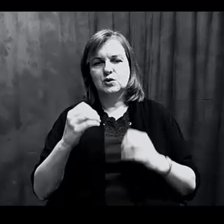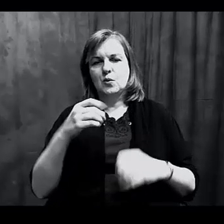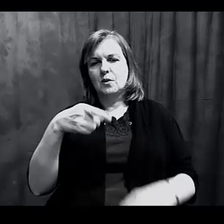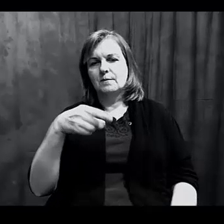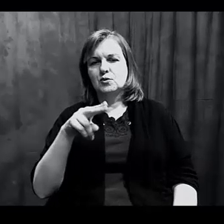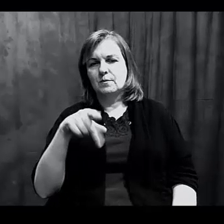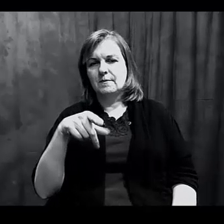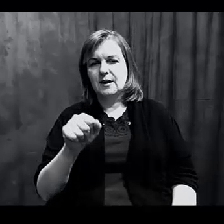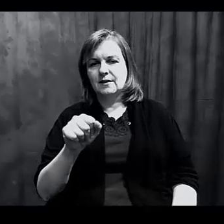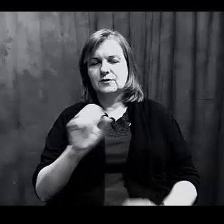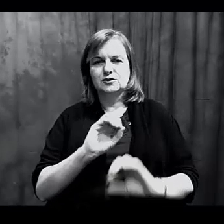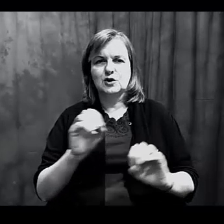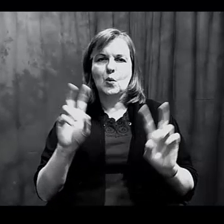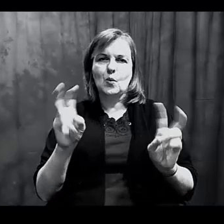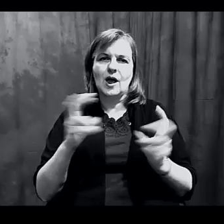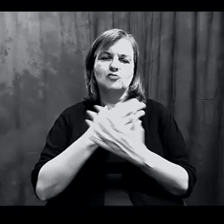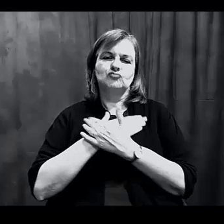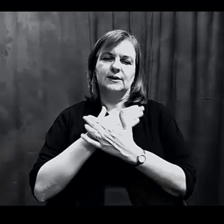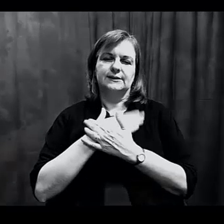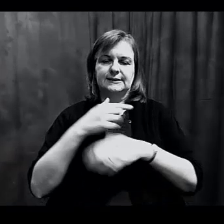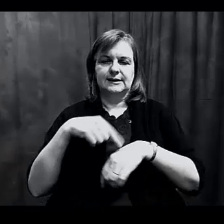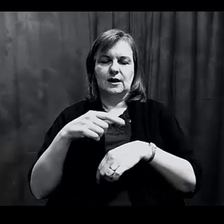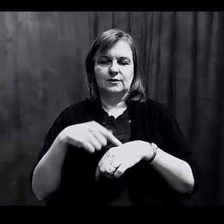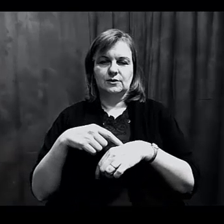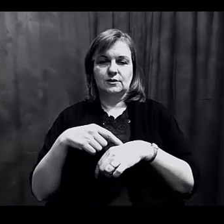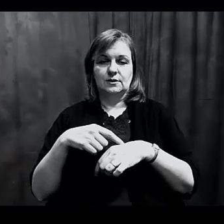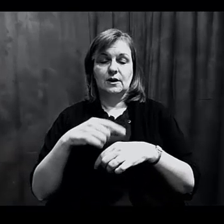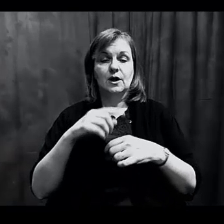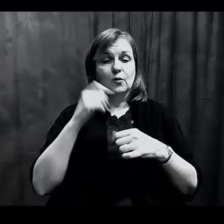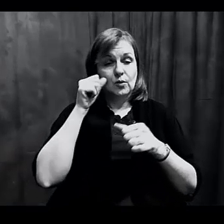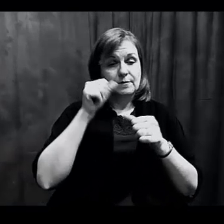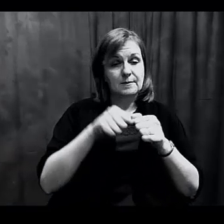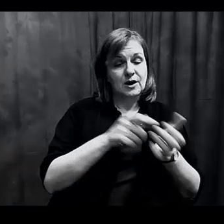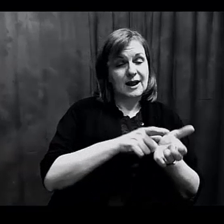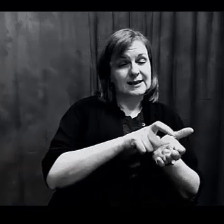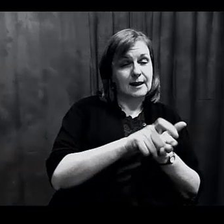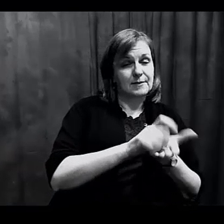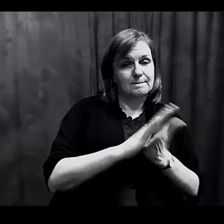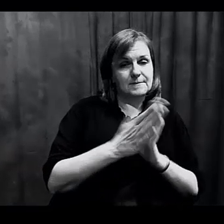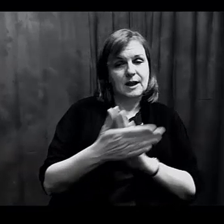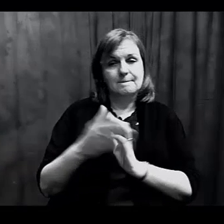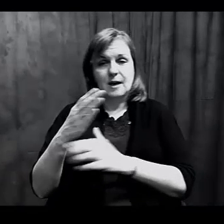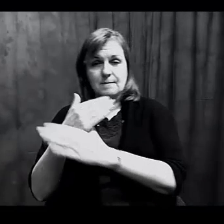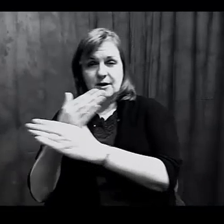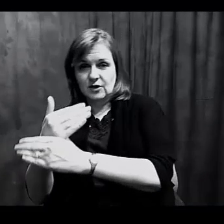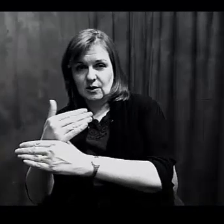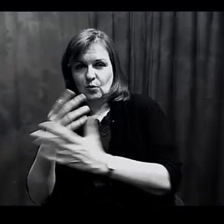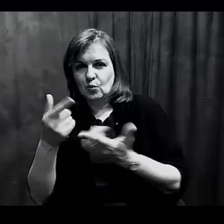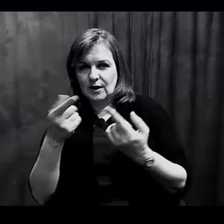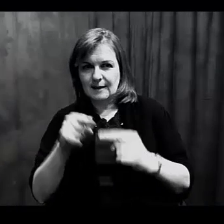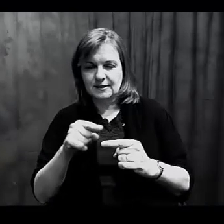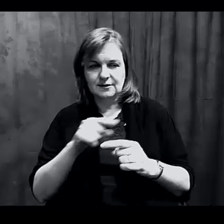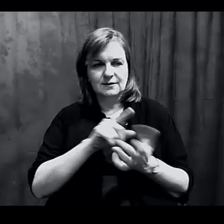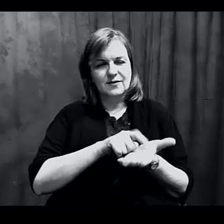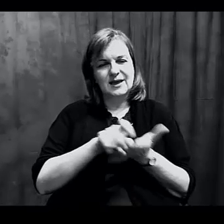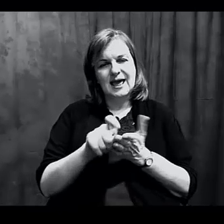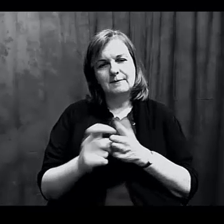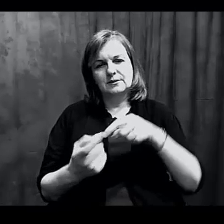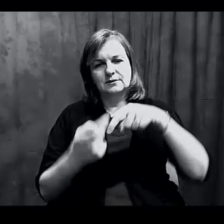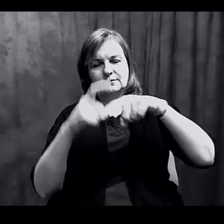resting stage. remember to go from a caterpillar to a butterfly the caterpillar encloses itself